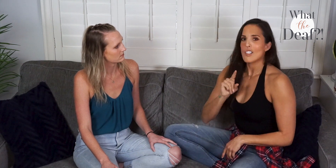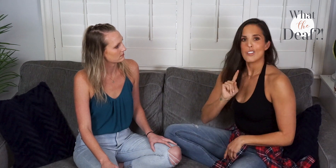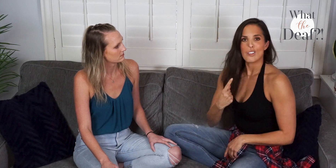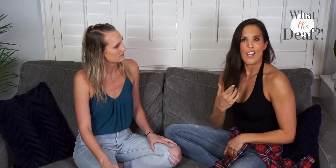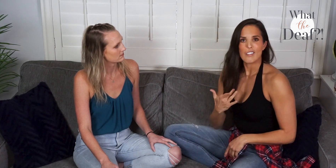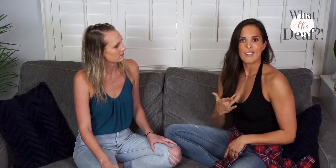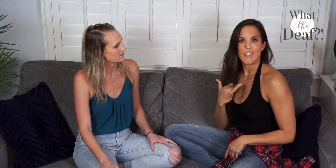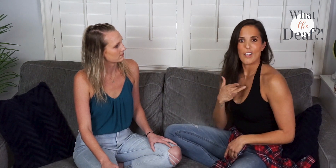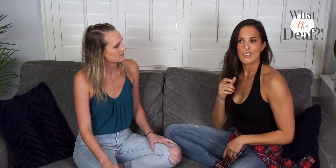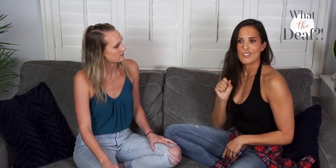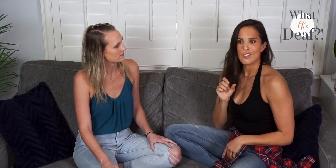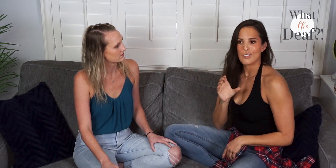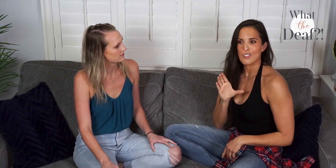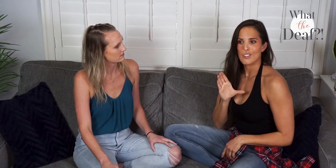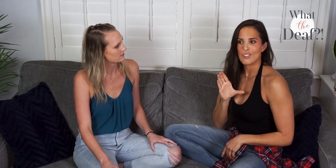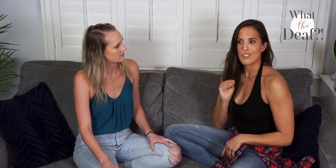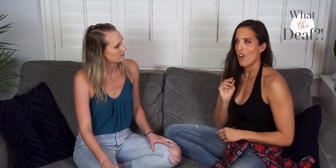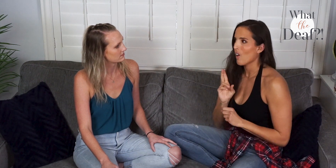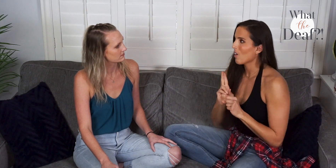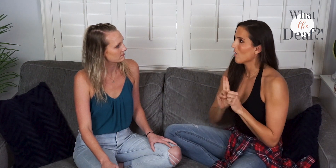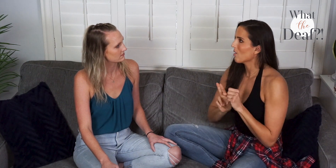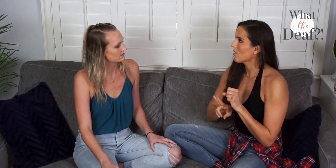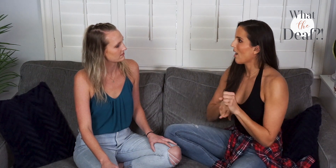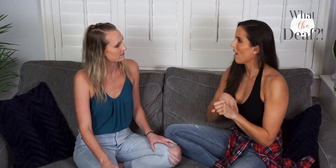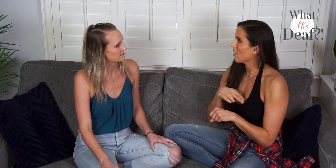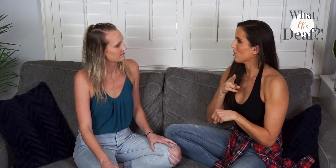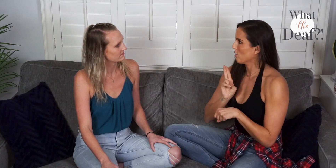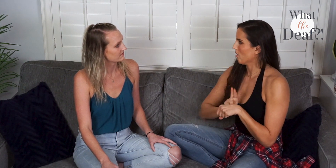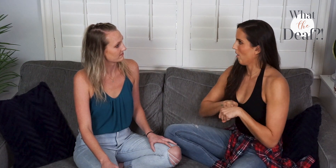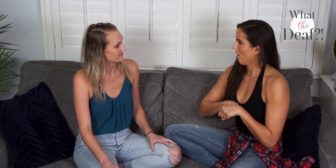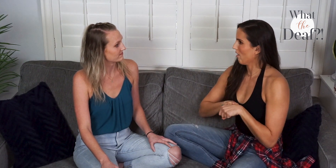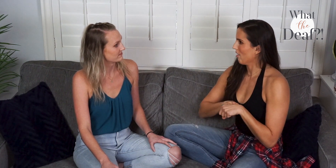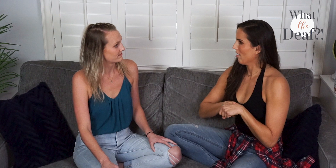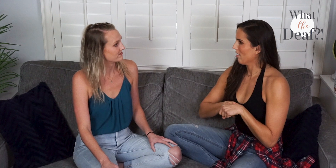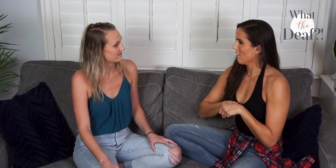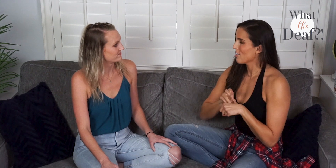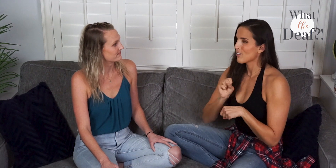And it just felt so natural.